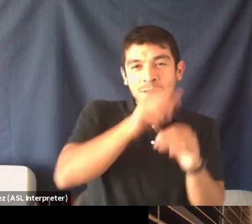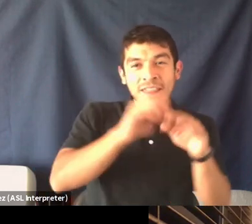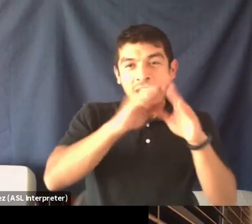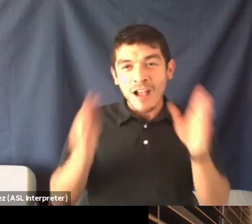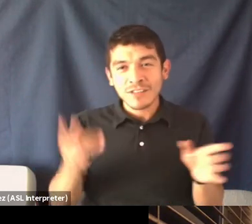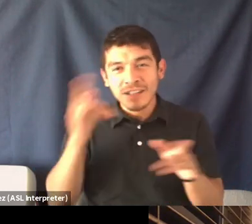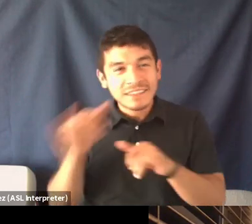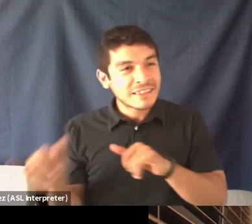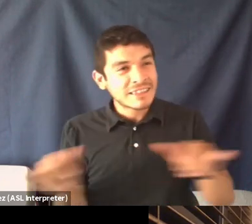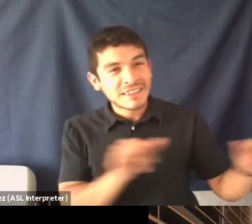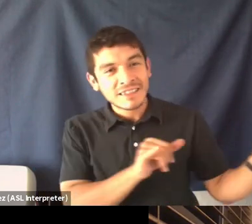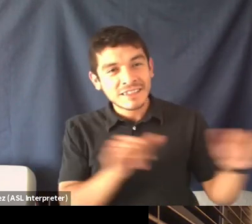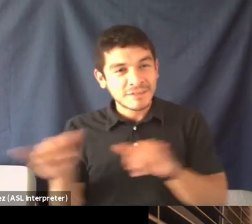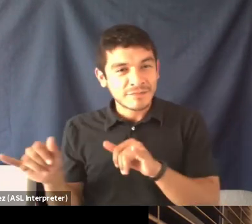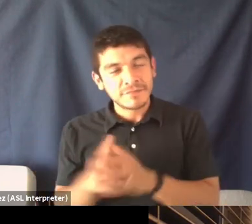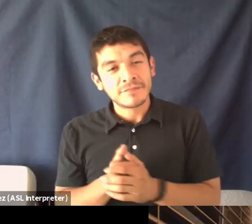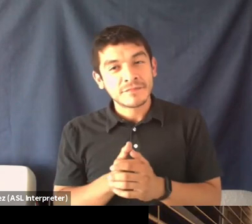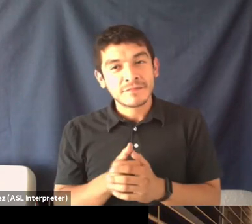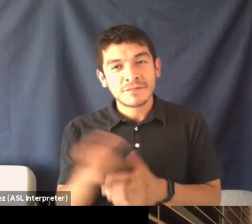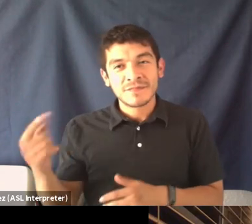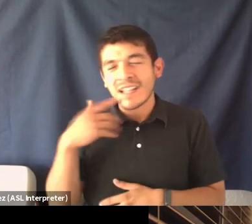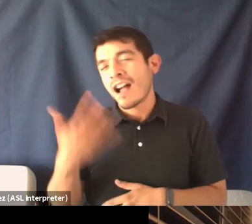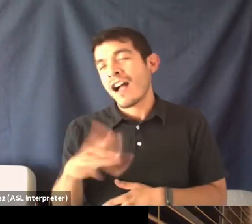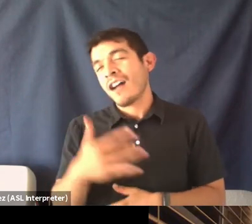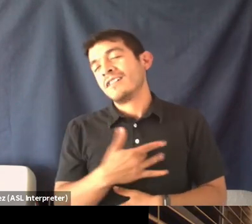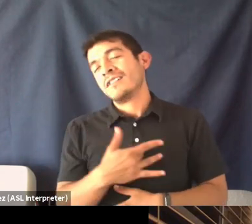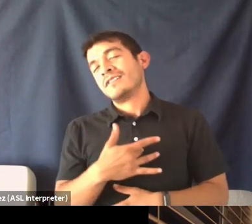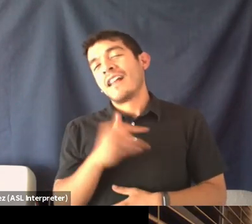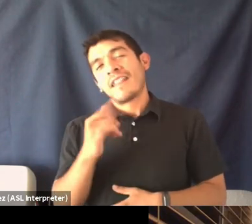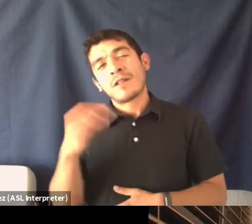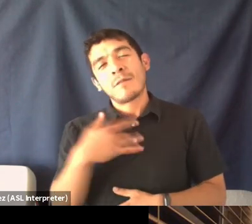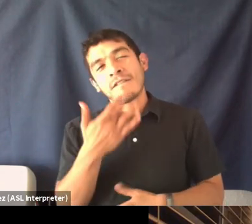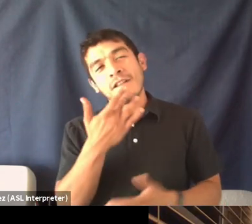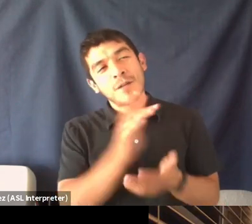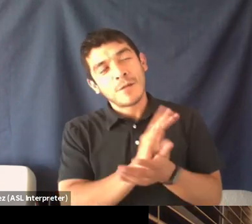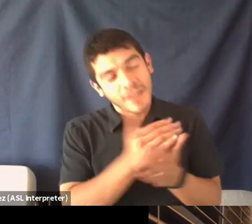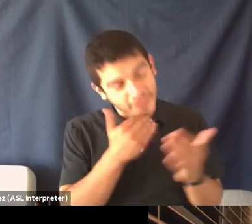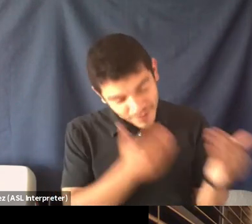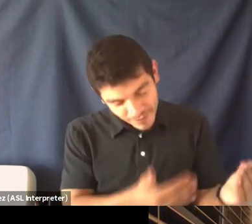that sounds, yeah, I love that. It's one of my favorite movies. That you have to be a conformist